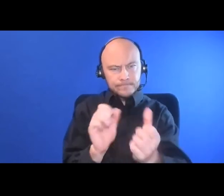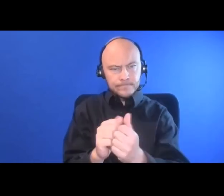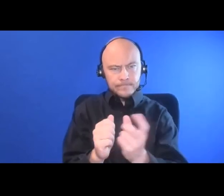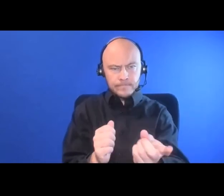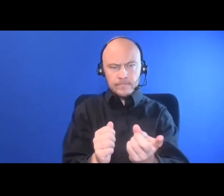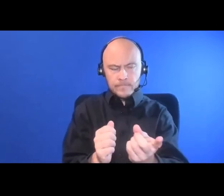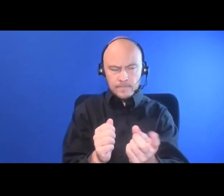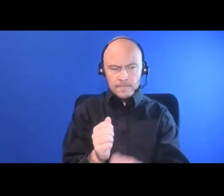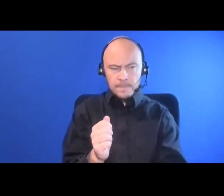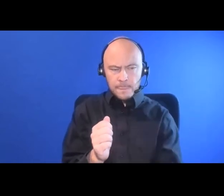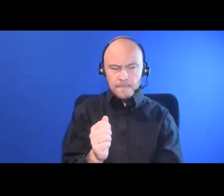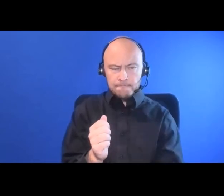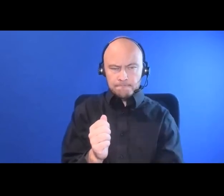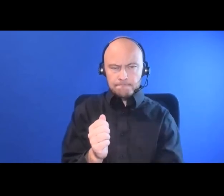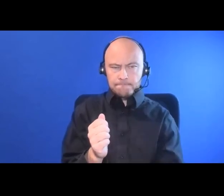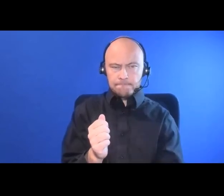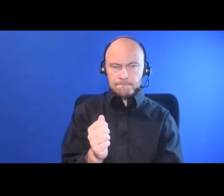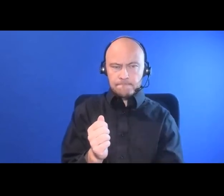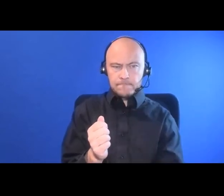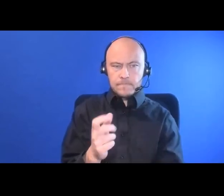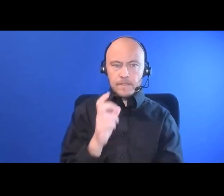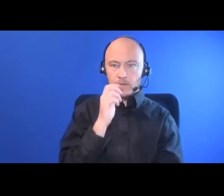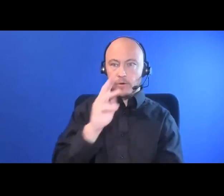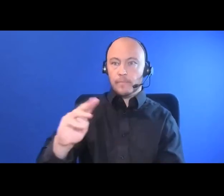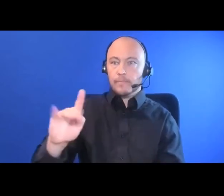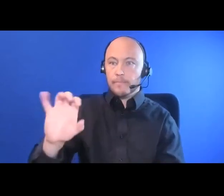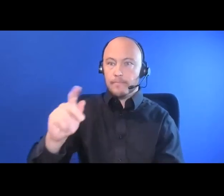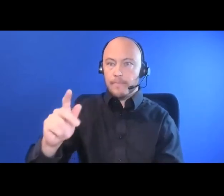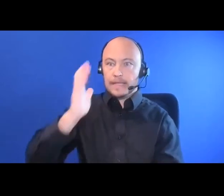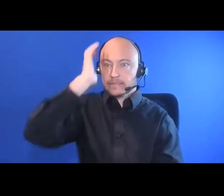almost hate the word mask now 'cause it has a different connotation,